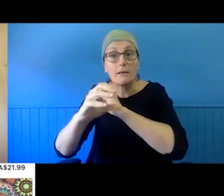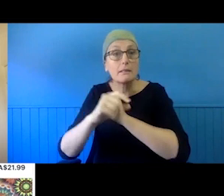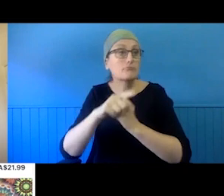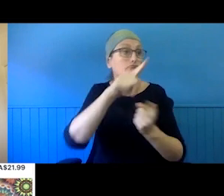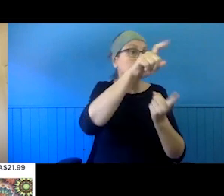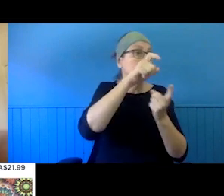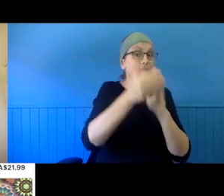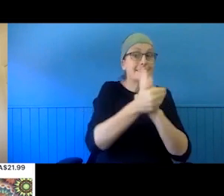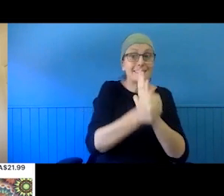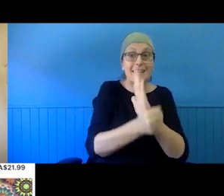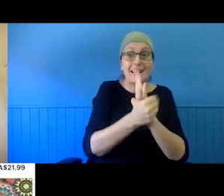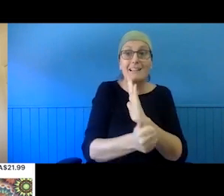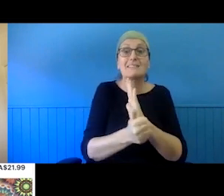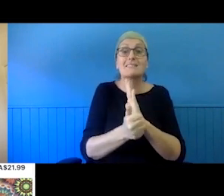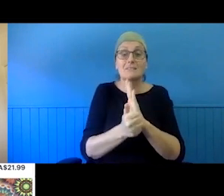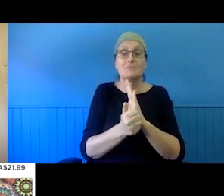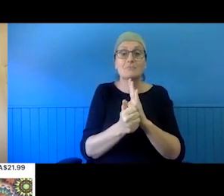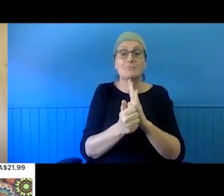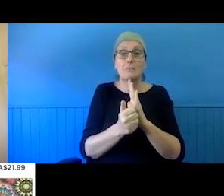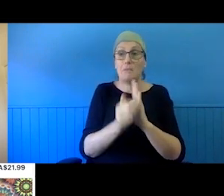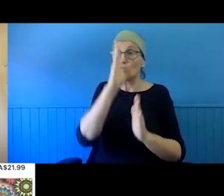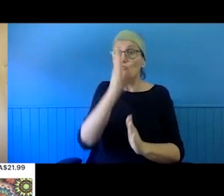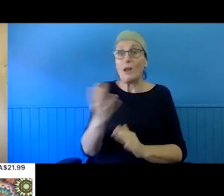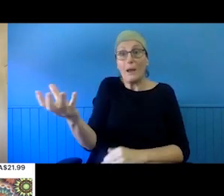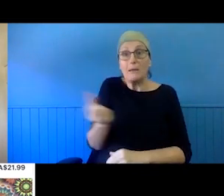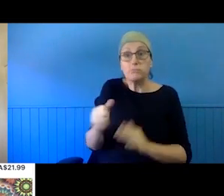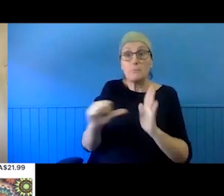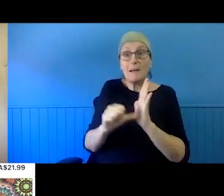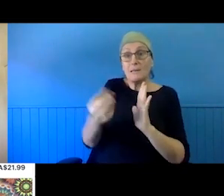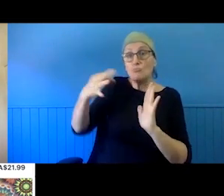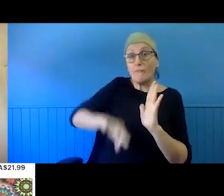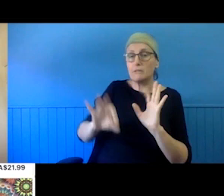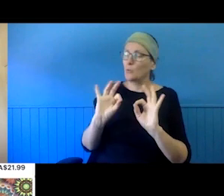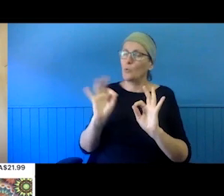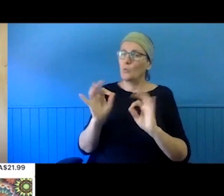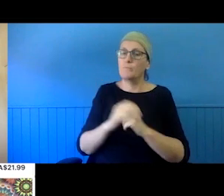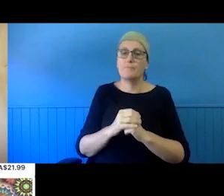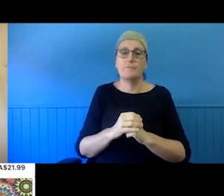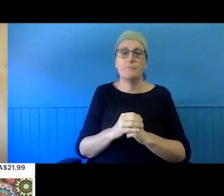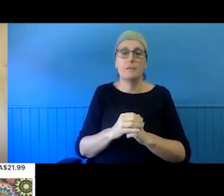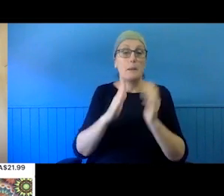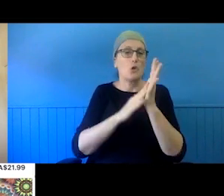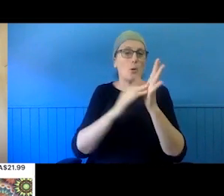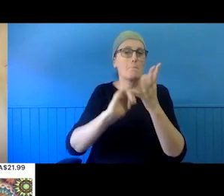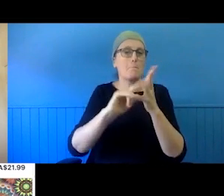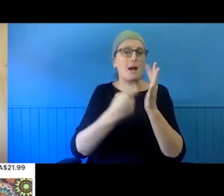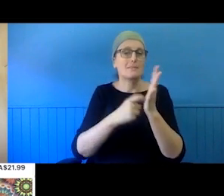example of this. The reason I mention it is 80% of their participants - this is their first experience of online learning. So